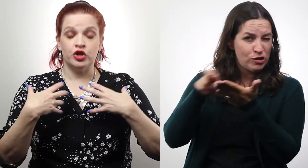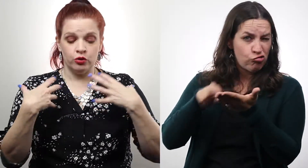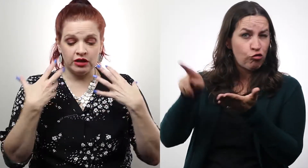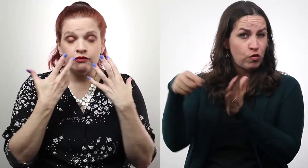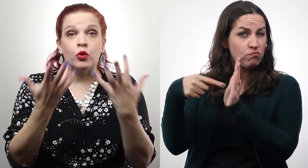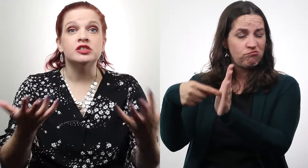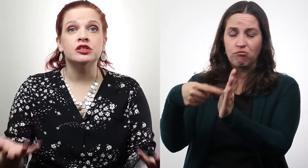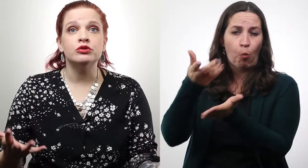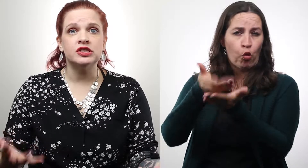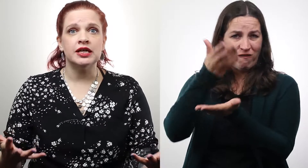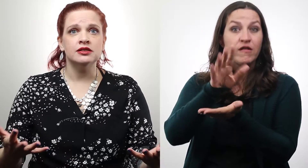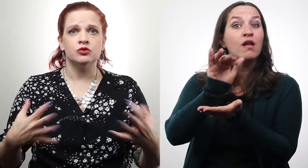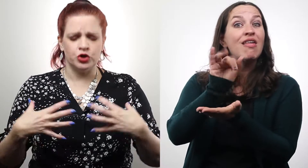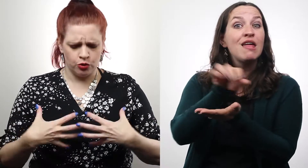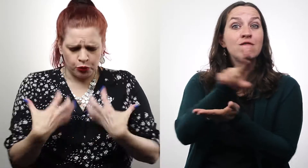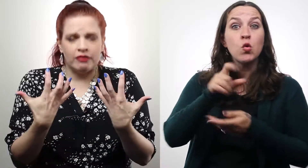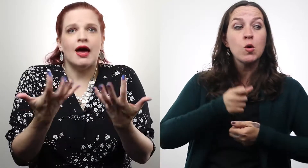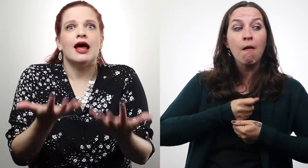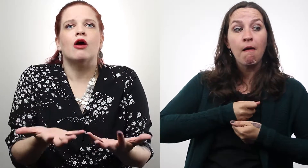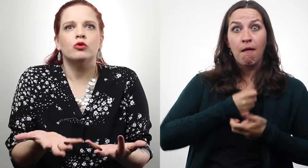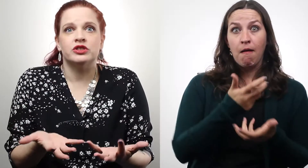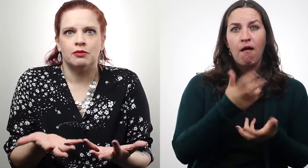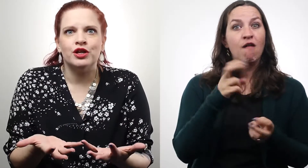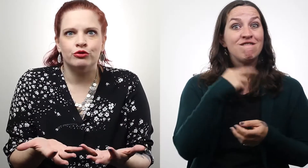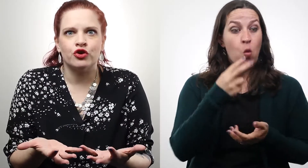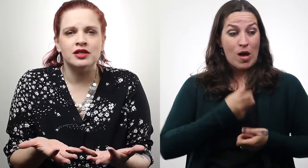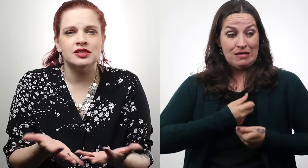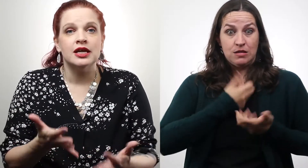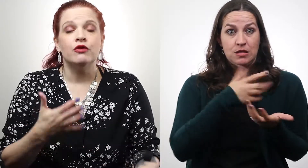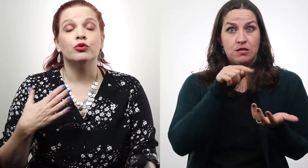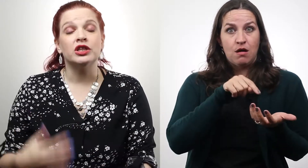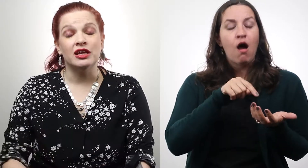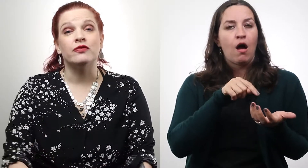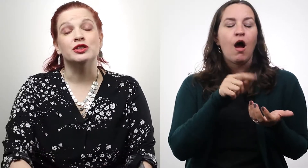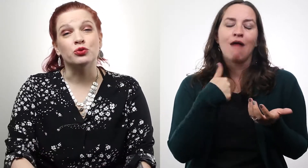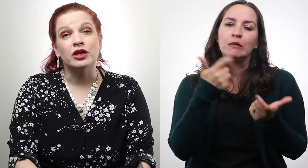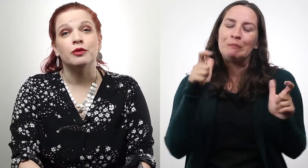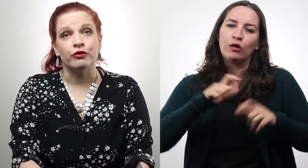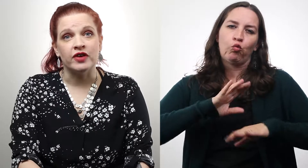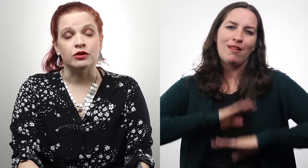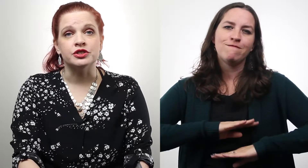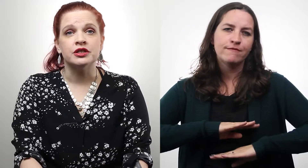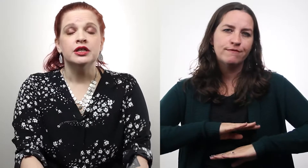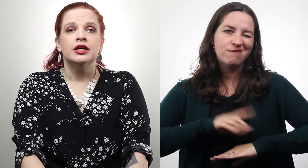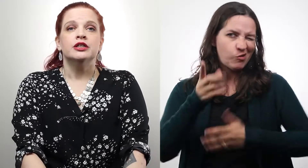when you give voice to those things, when you bring that out with somebody you trust, the relief is really profound.